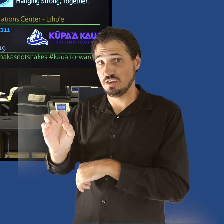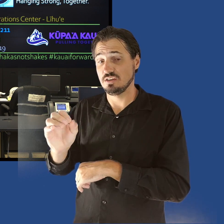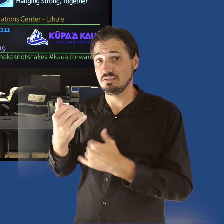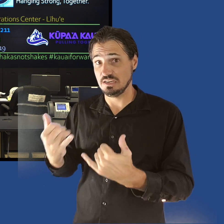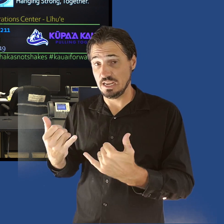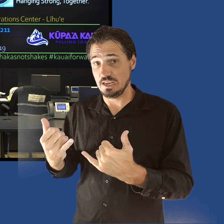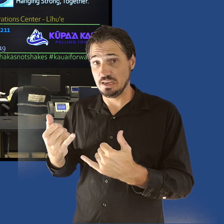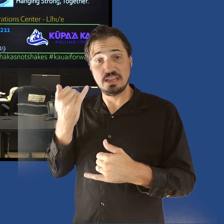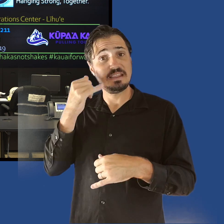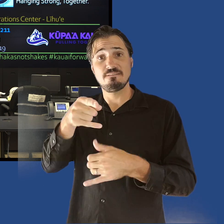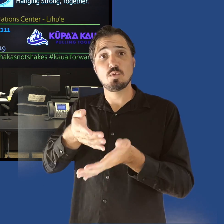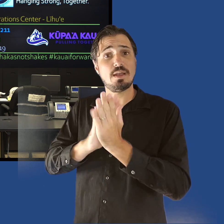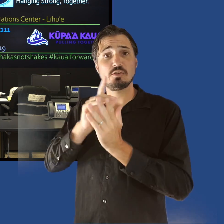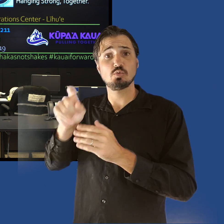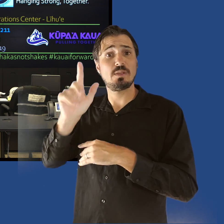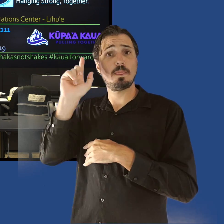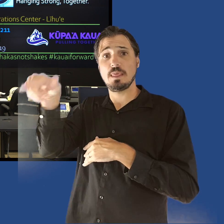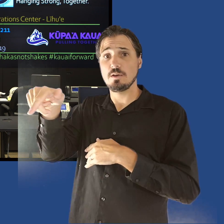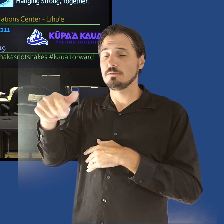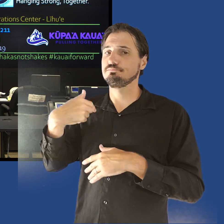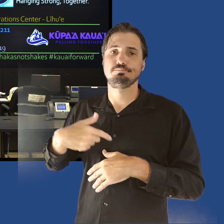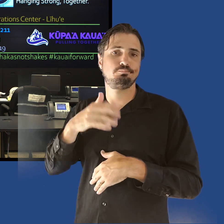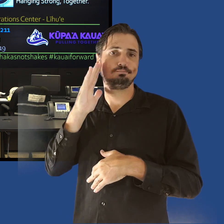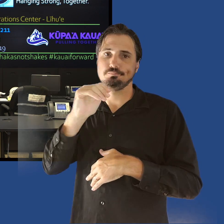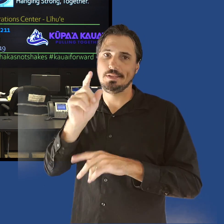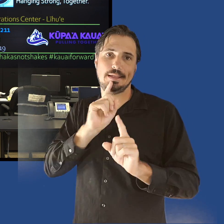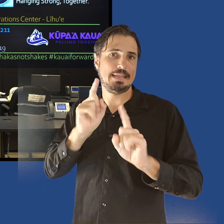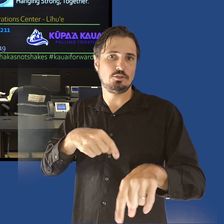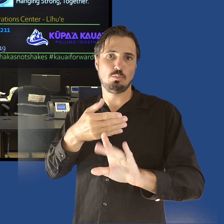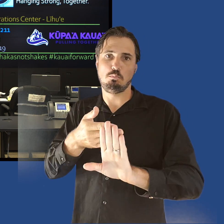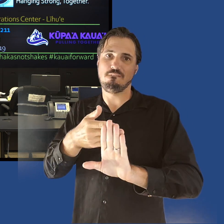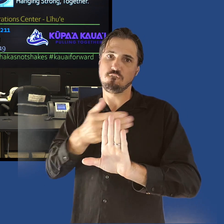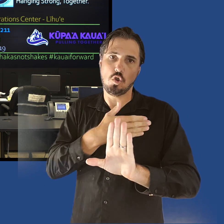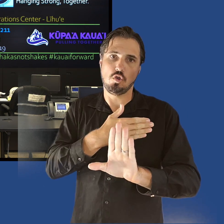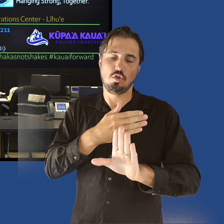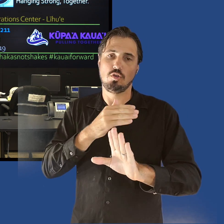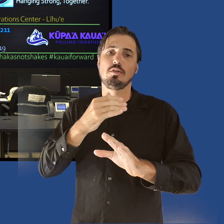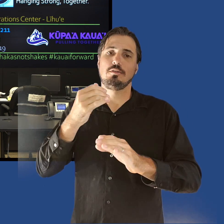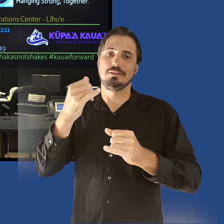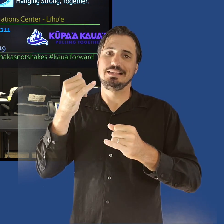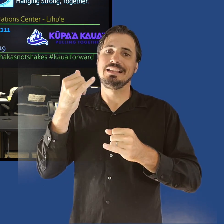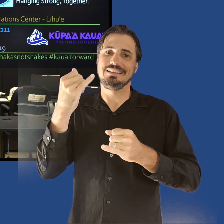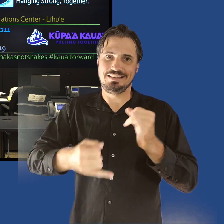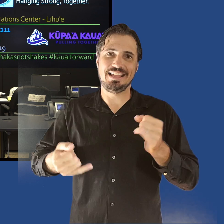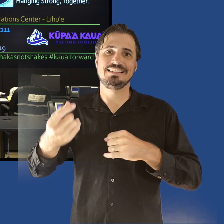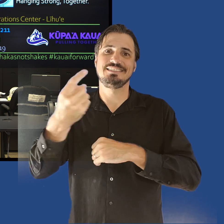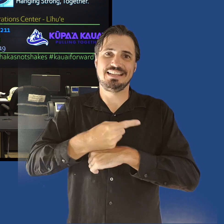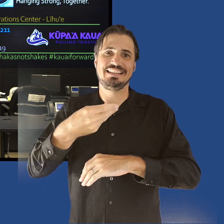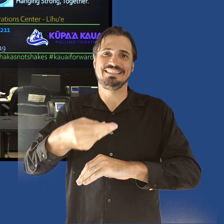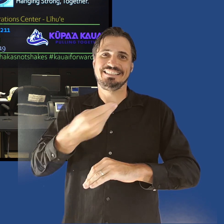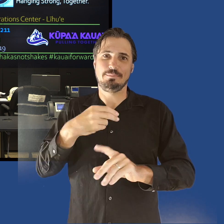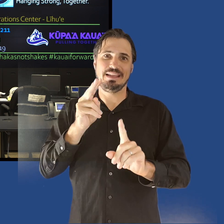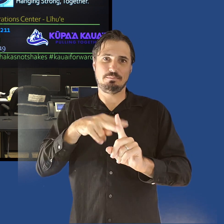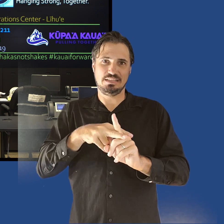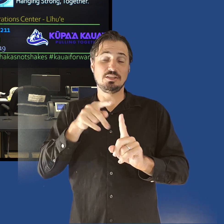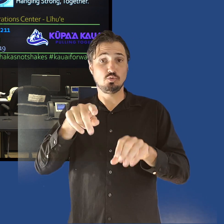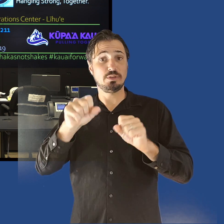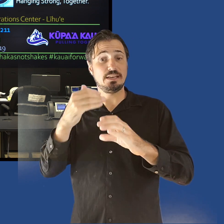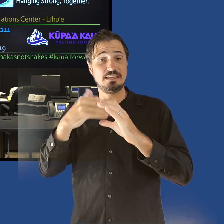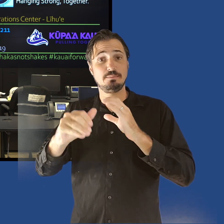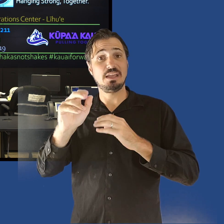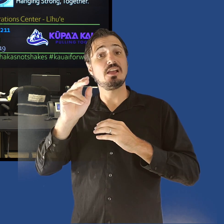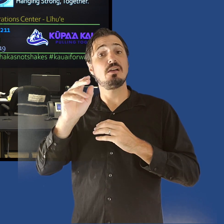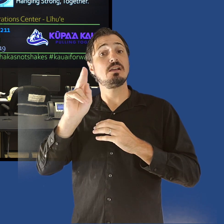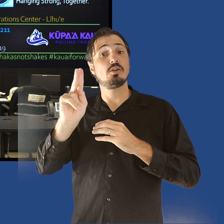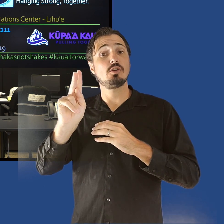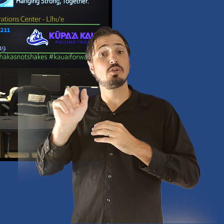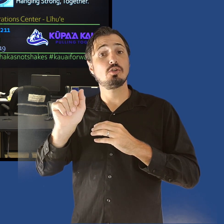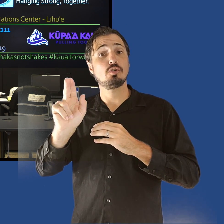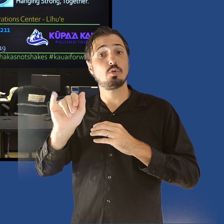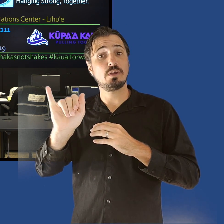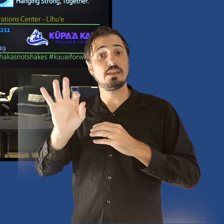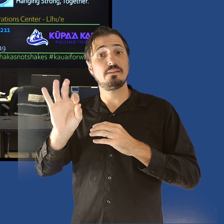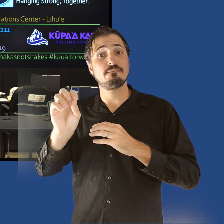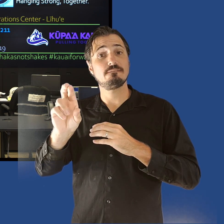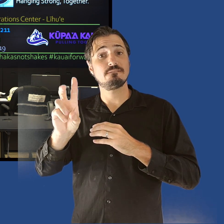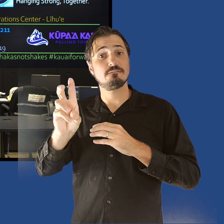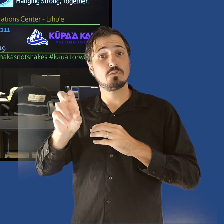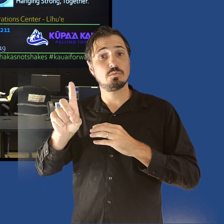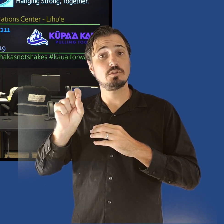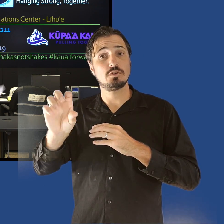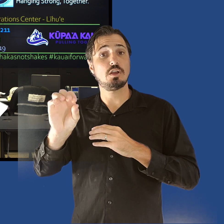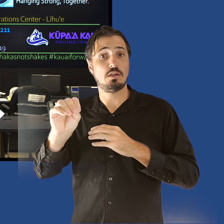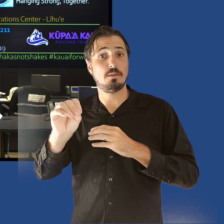Questions submitted after close of business today will not be answered prior to the application deadline. Please email any questions to grants@kauaiforward.com.